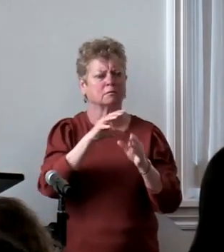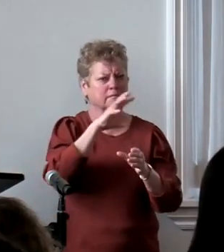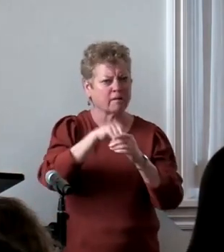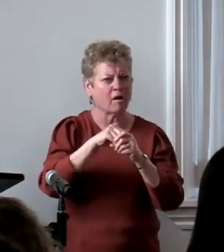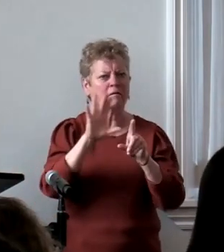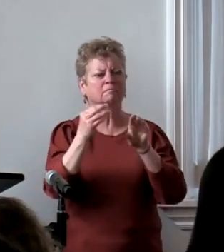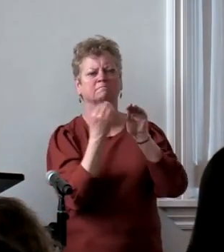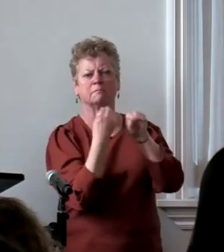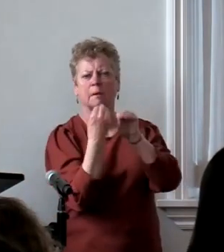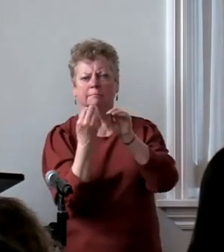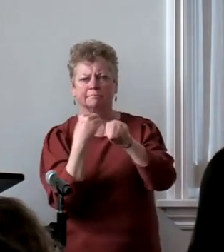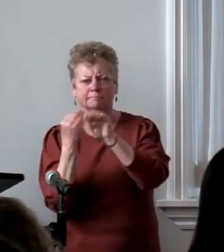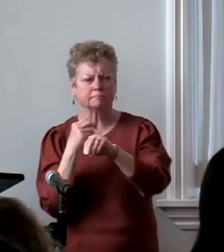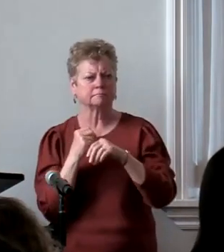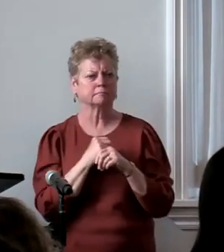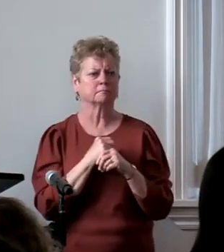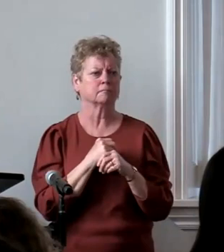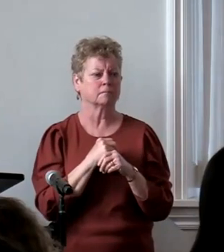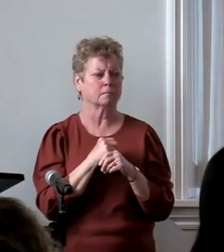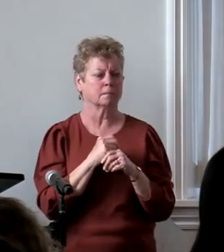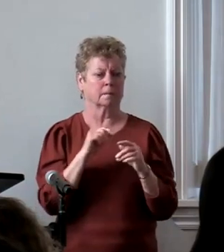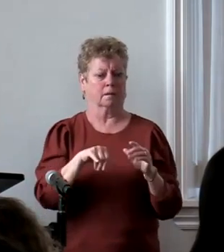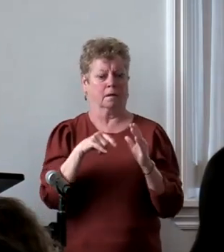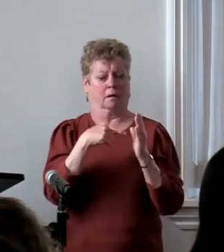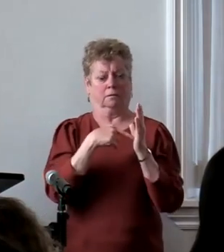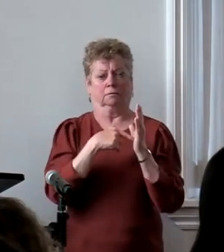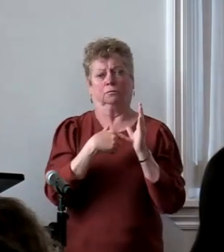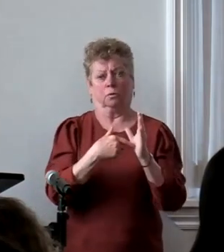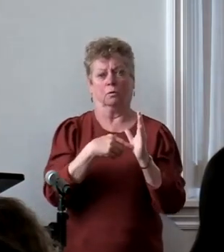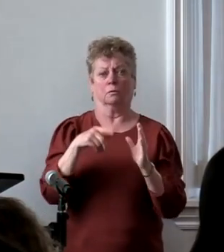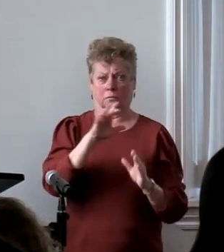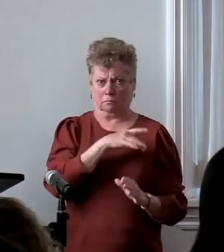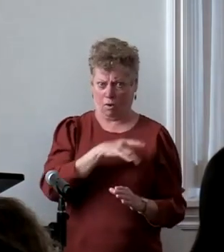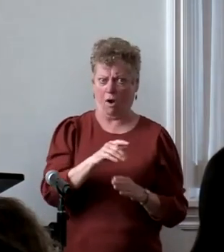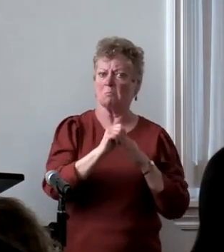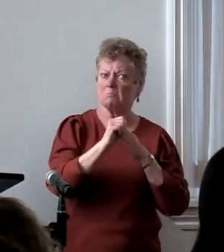And the report provides -- or indicates the province is showing leadership and it is making progress